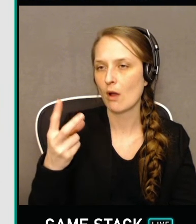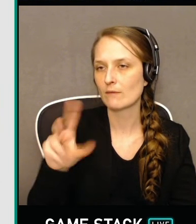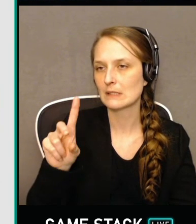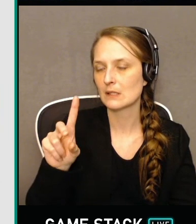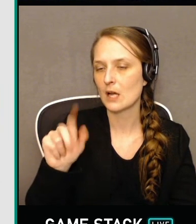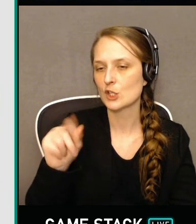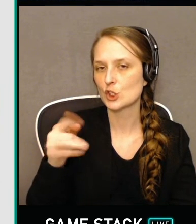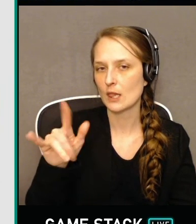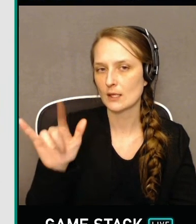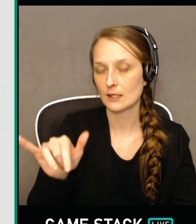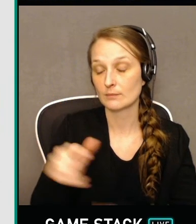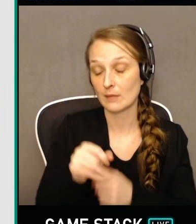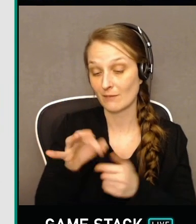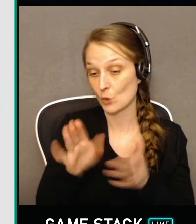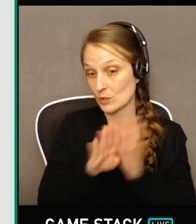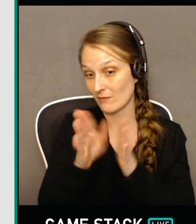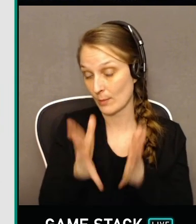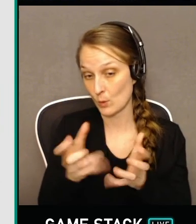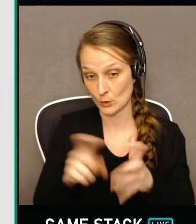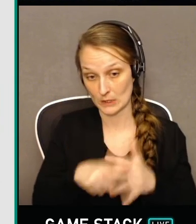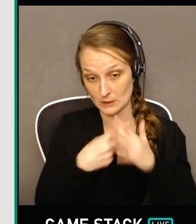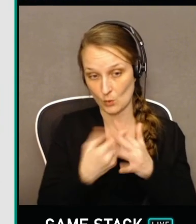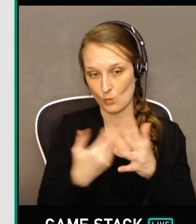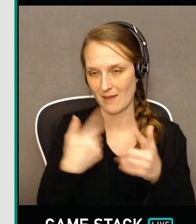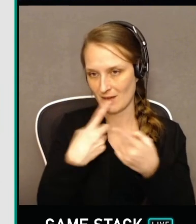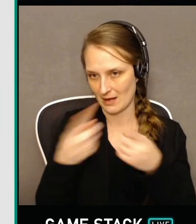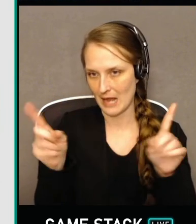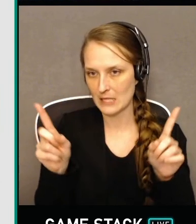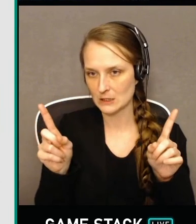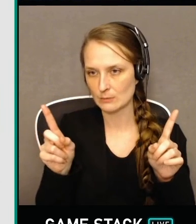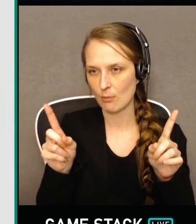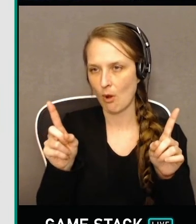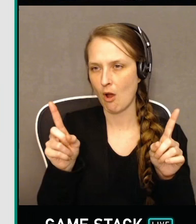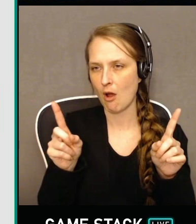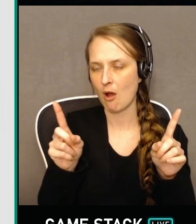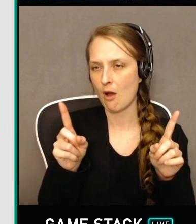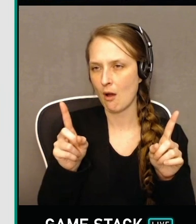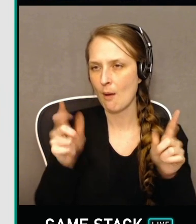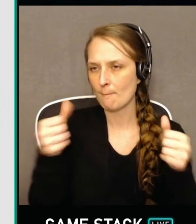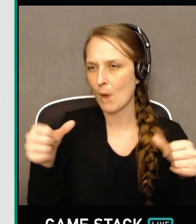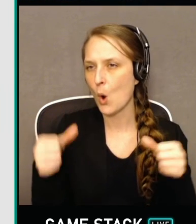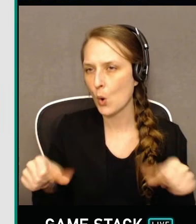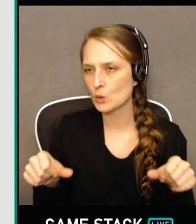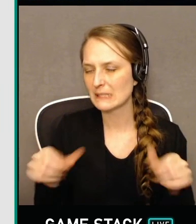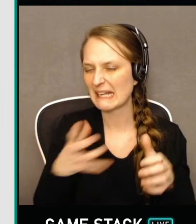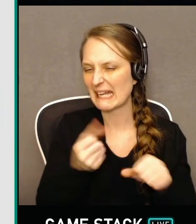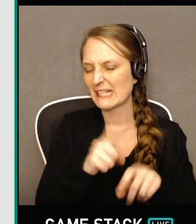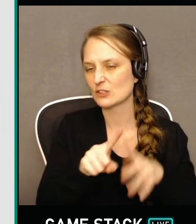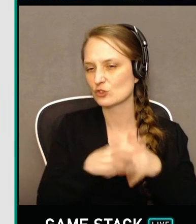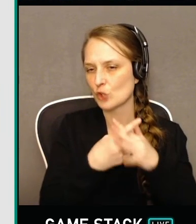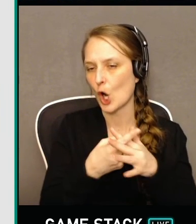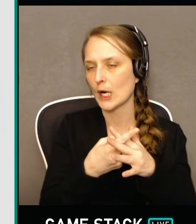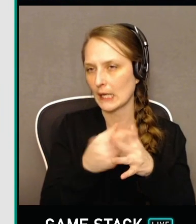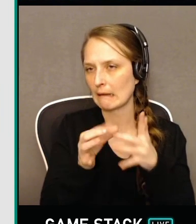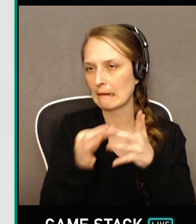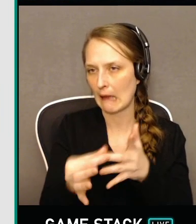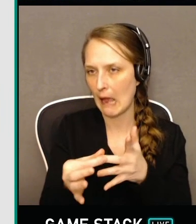If your developer wants to get started, we also have an announcement blog post, a getting started guide, and a brand-new landing page with the latest